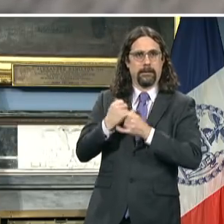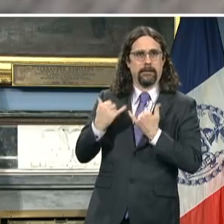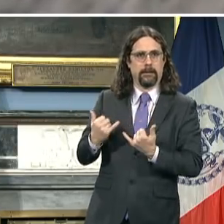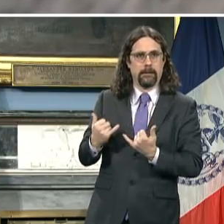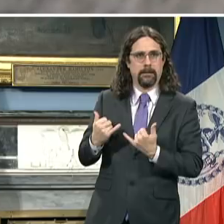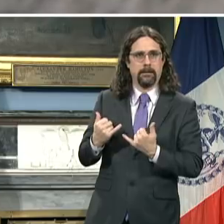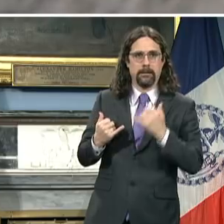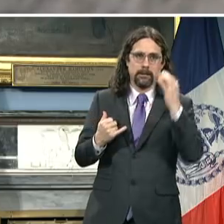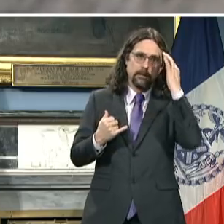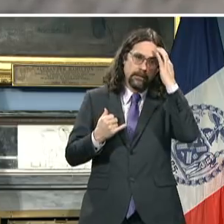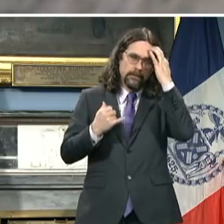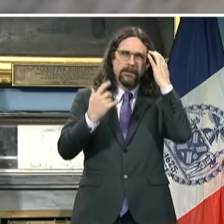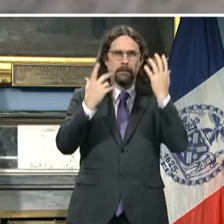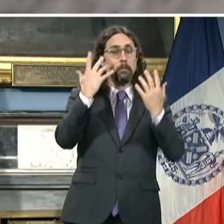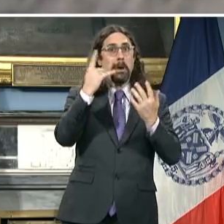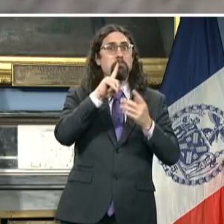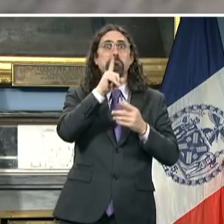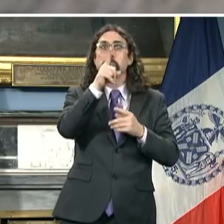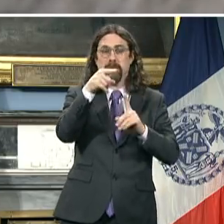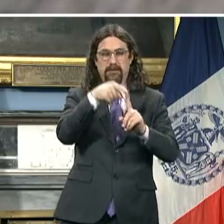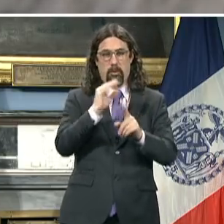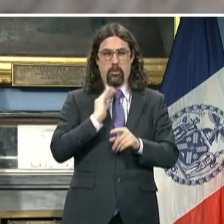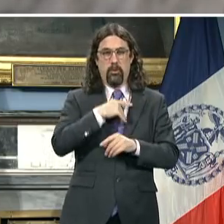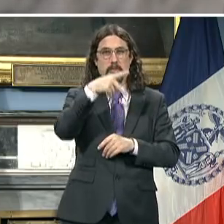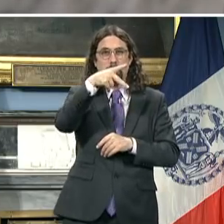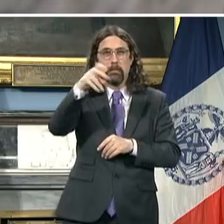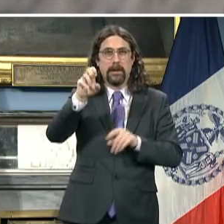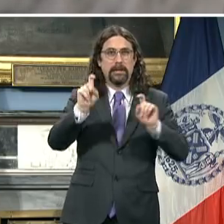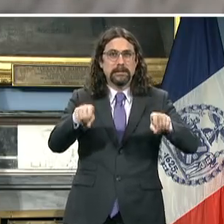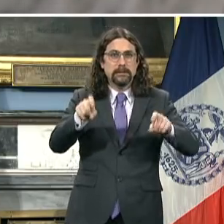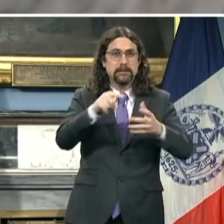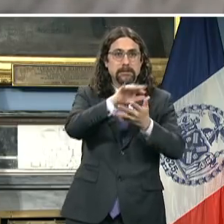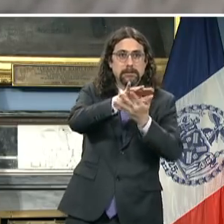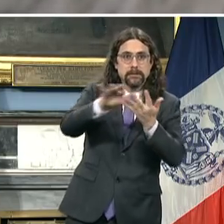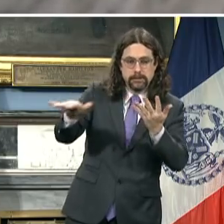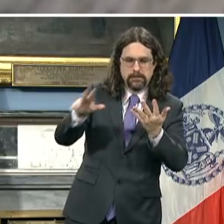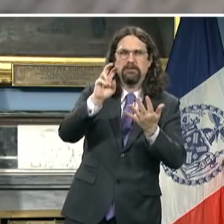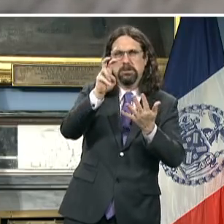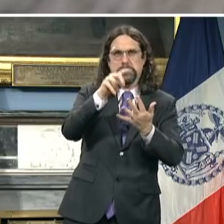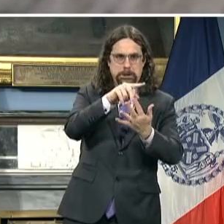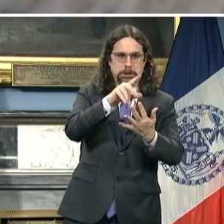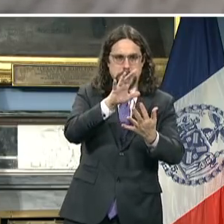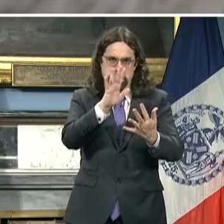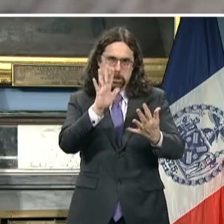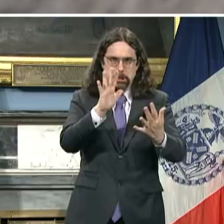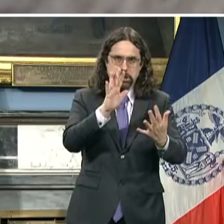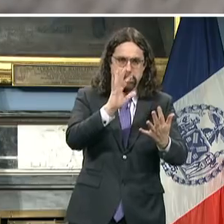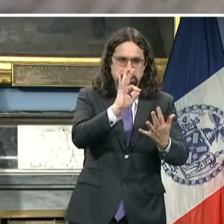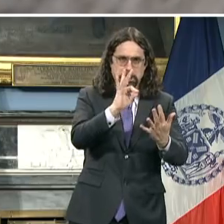THE AREAS WHERE WE'RE SEEING A REAL PROBLEM, SURGICAL GOWNS. OUR PUBLIC